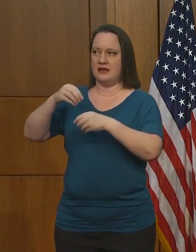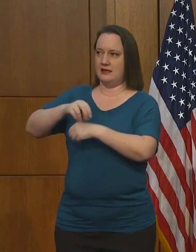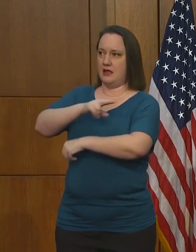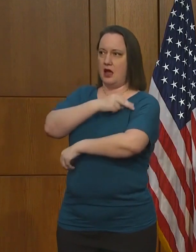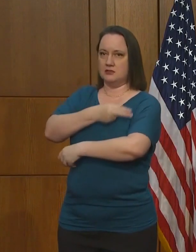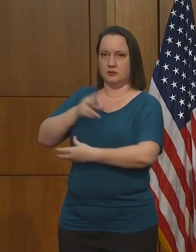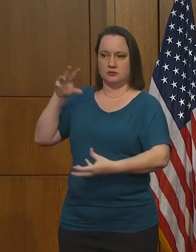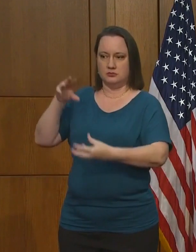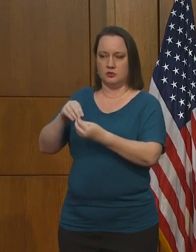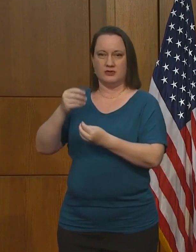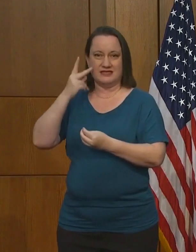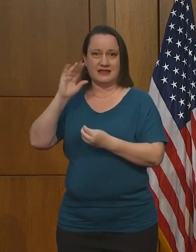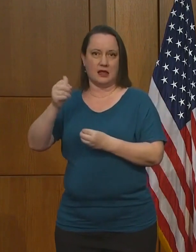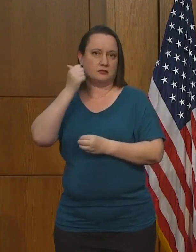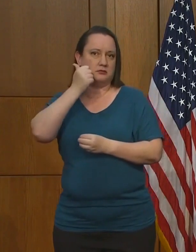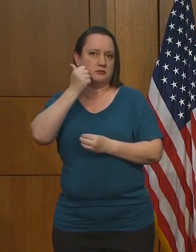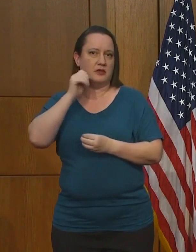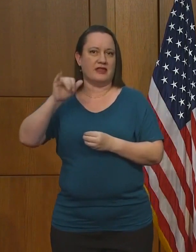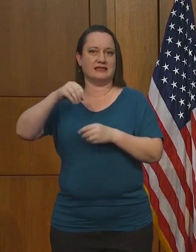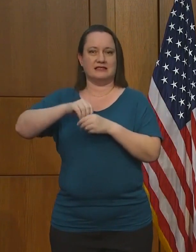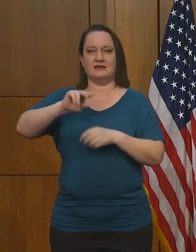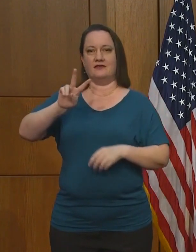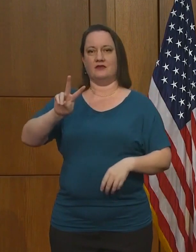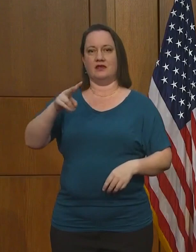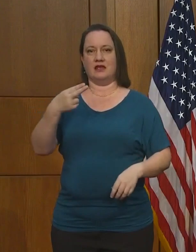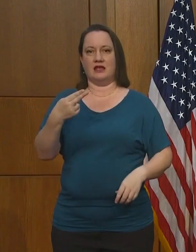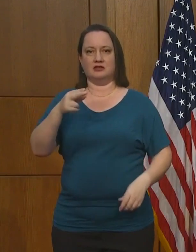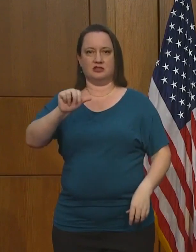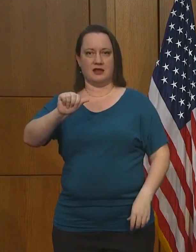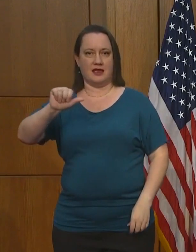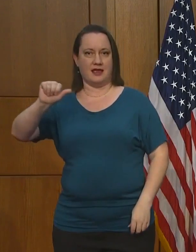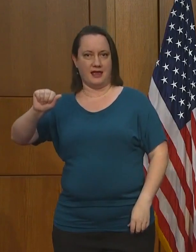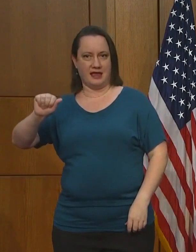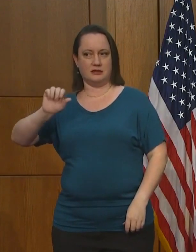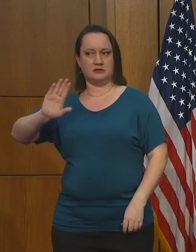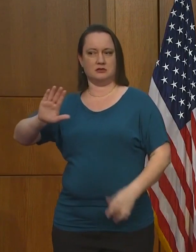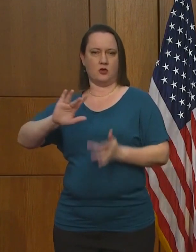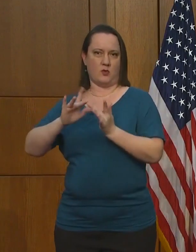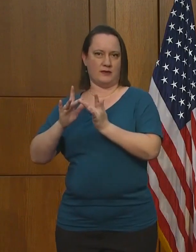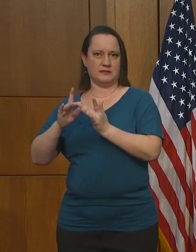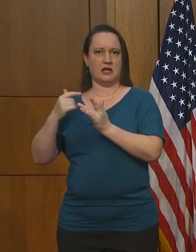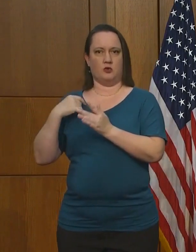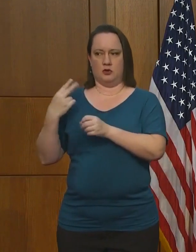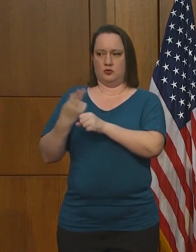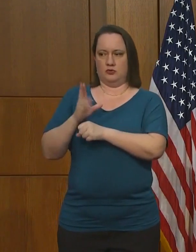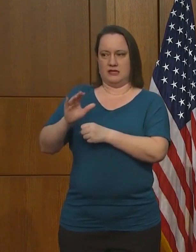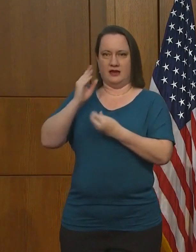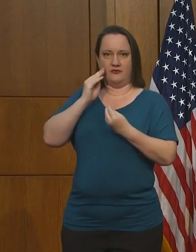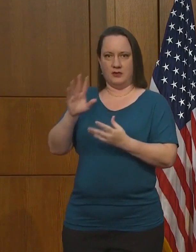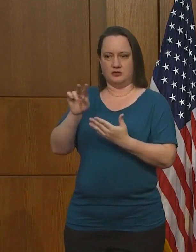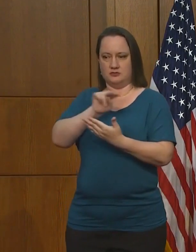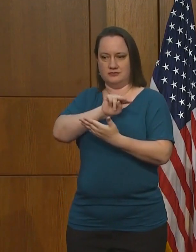DEFINITELY LOOK AT THAT EACH DAY. AND THAT IS IN OUR- IN THE